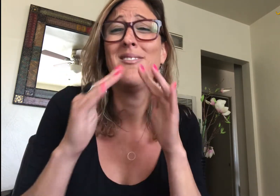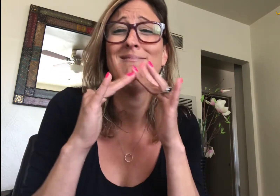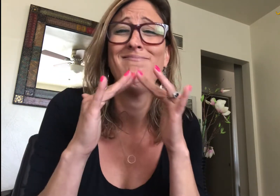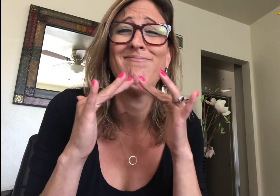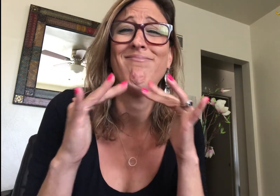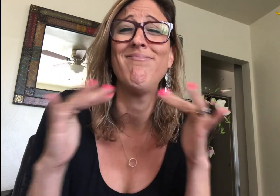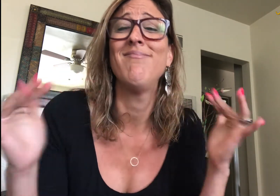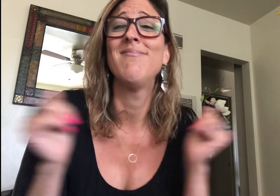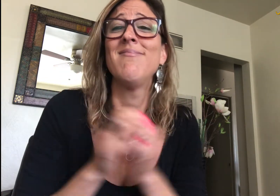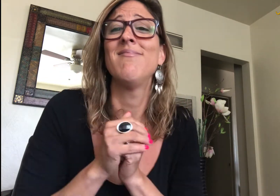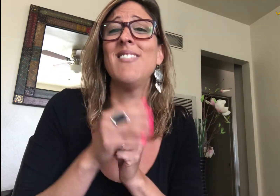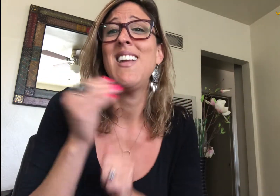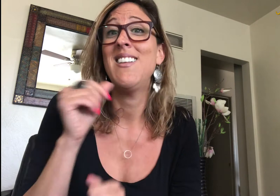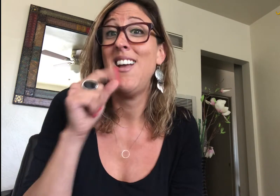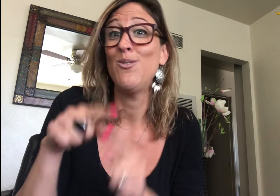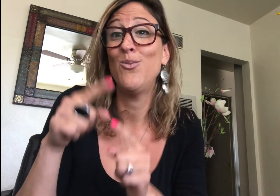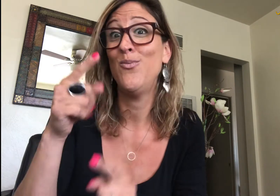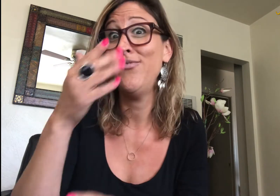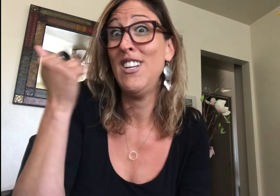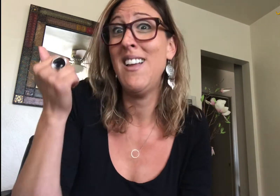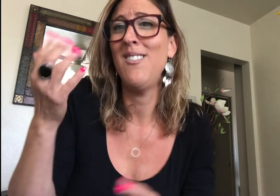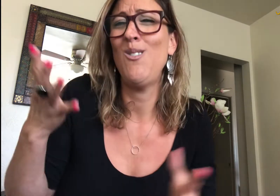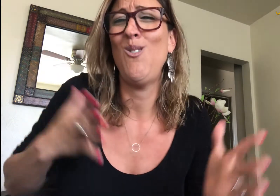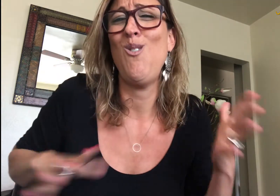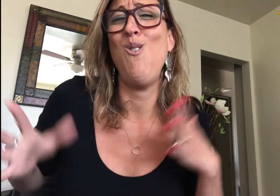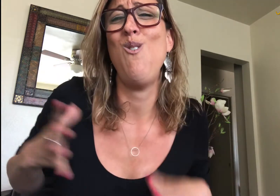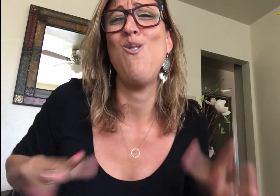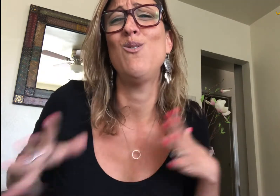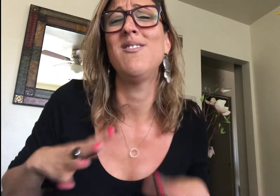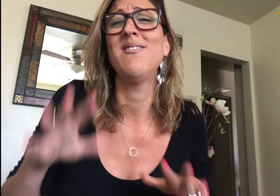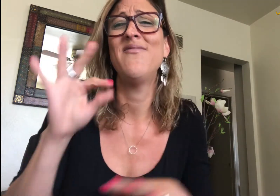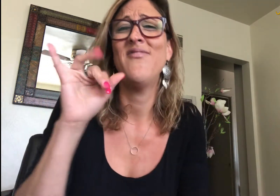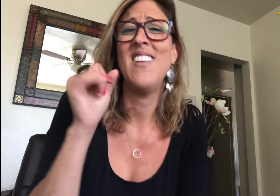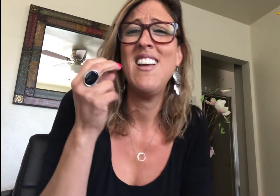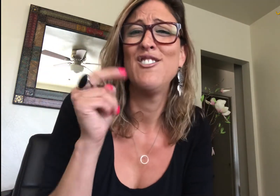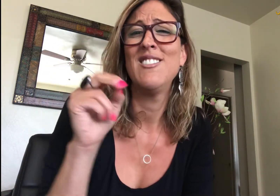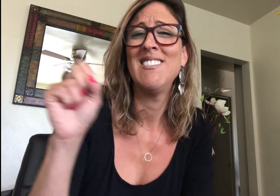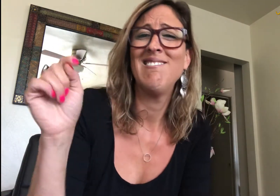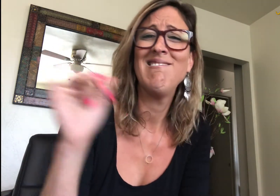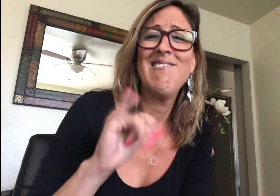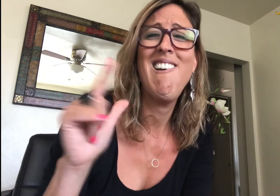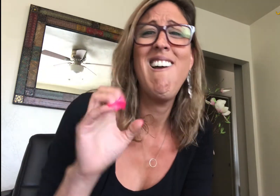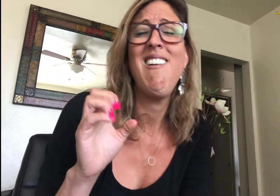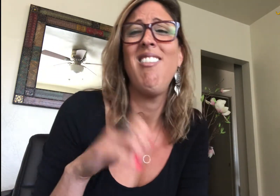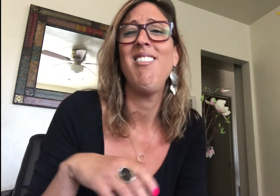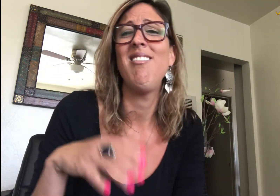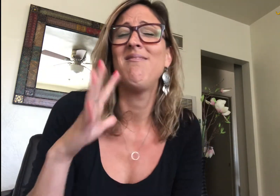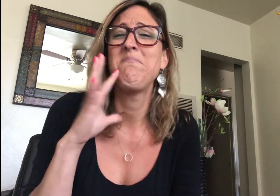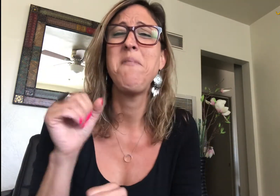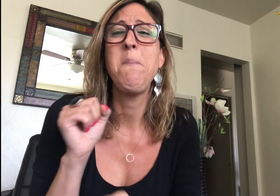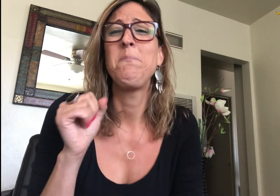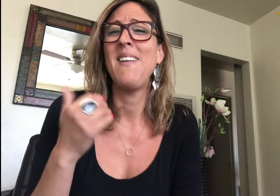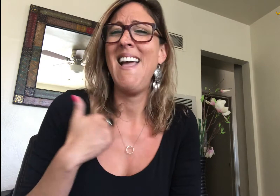cultures and people. It’s so diverse and not to forget, clothes! The fashion and its vibrant style.